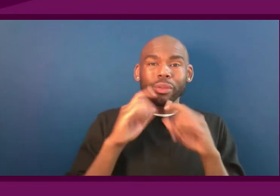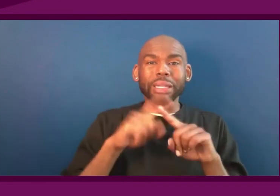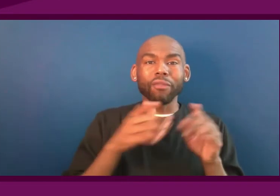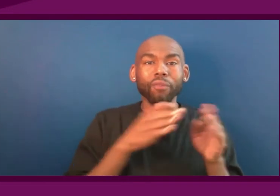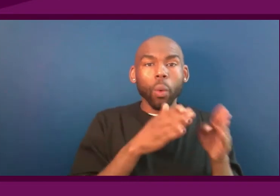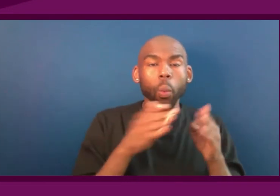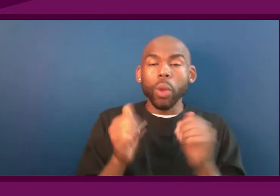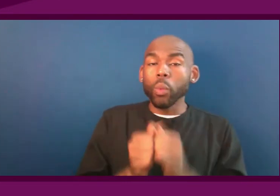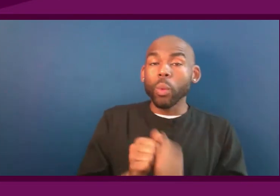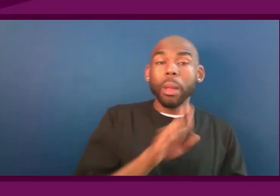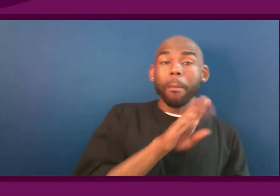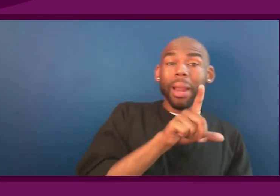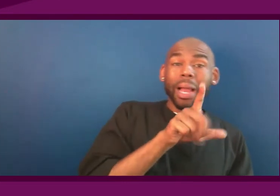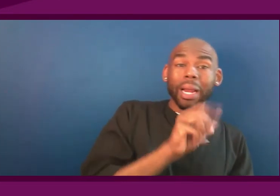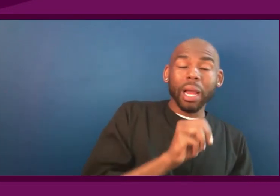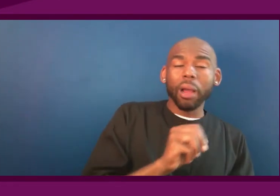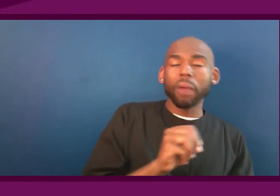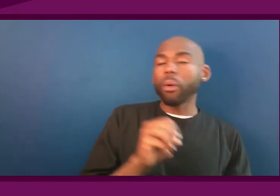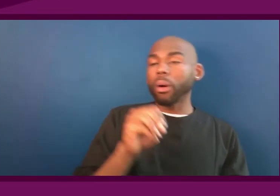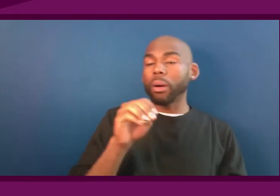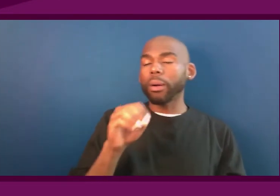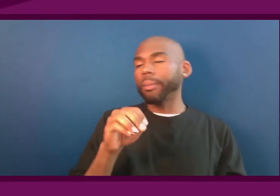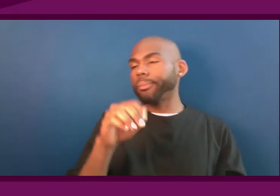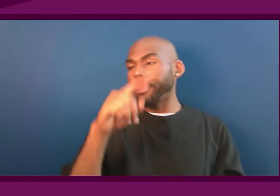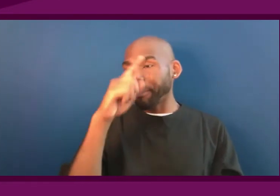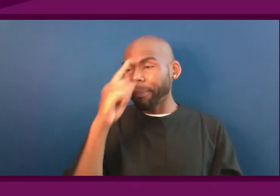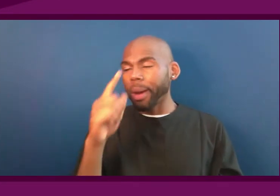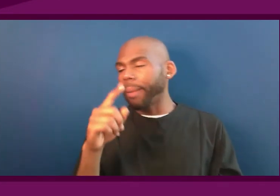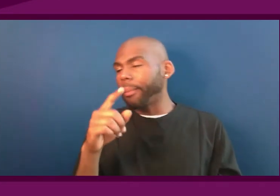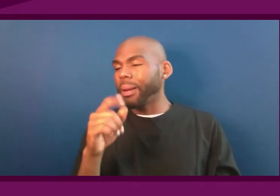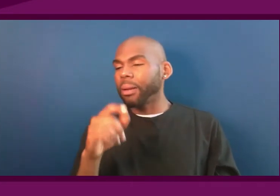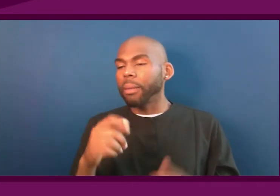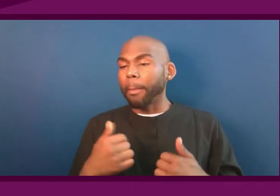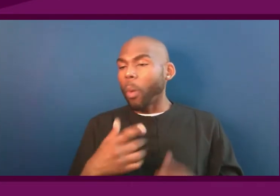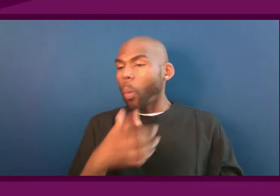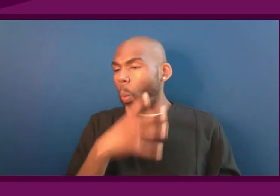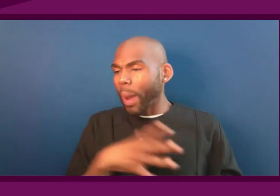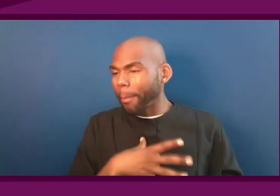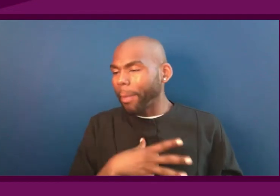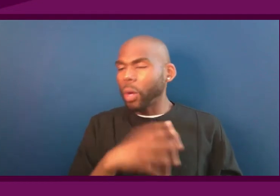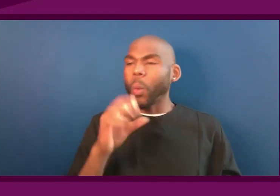the intersections. Some of them are starting to, but I remember years ,this was about three,